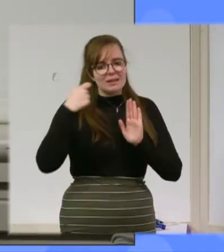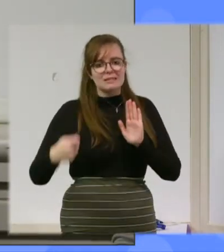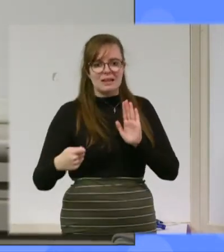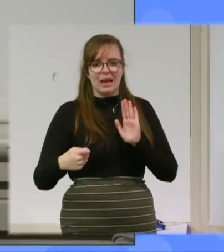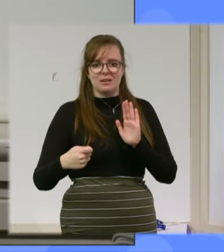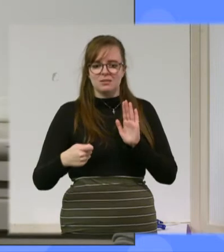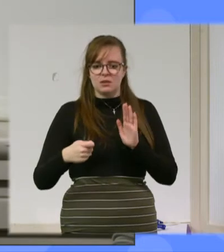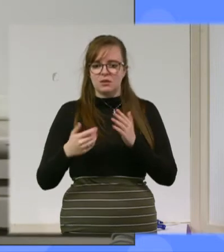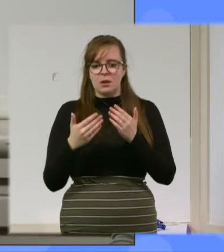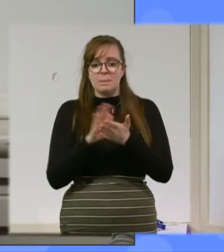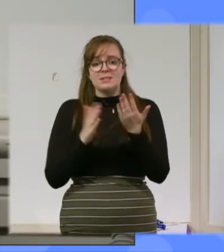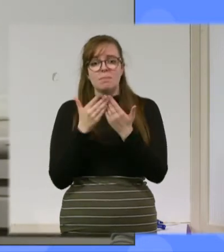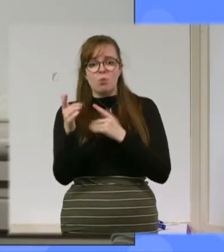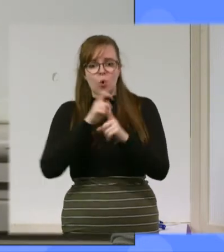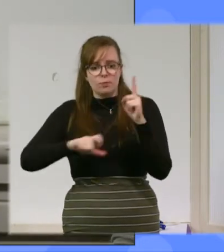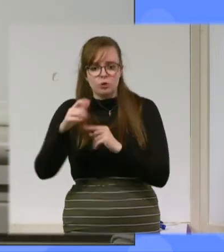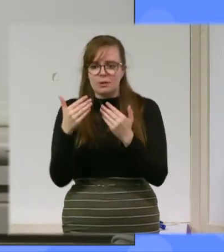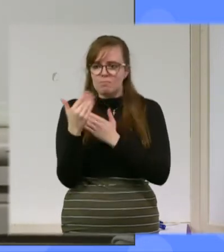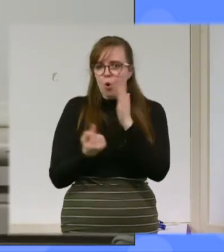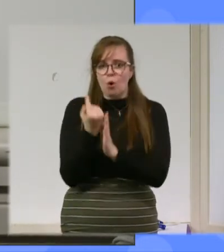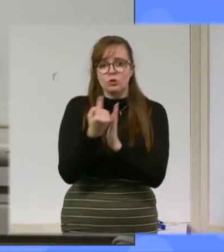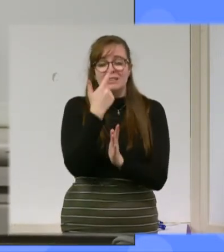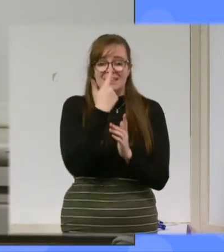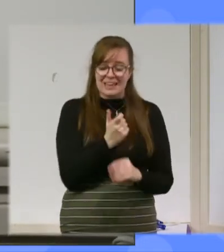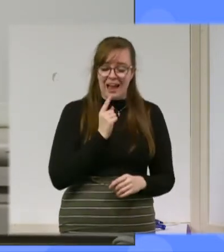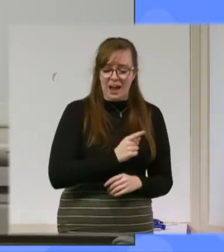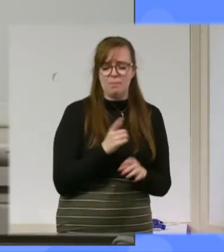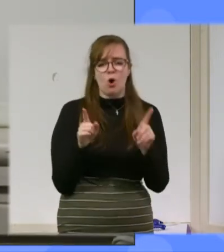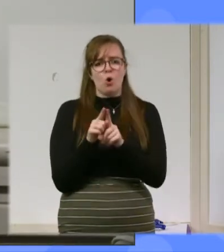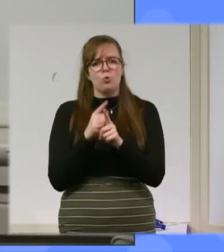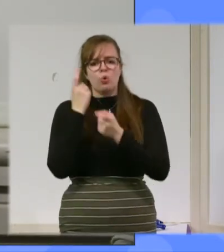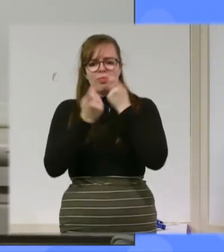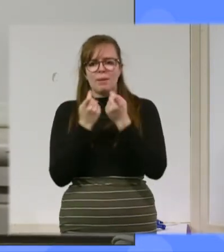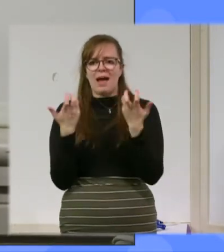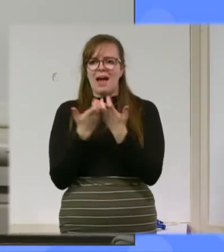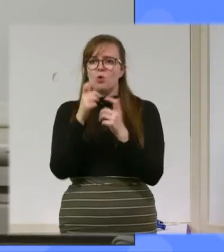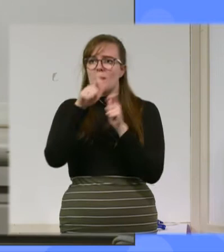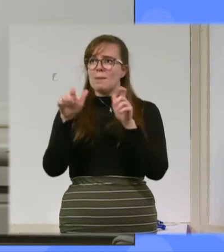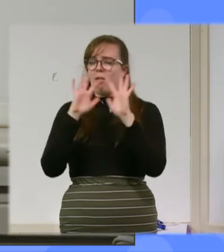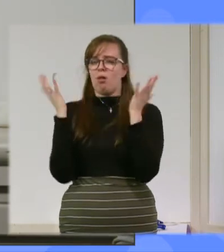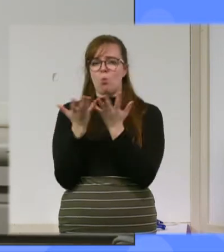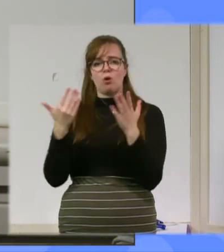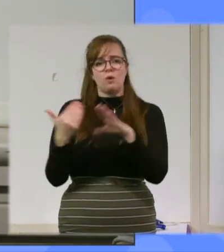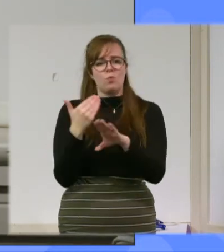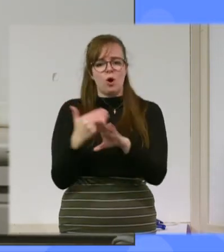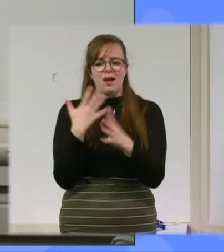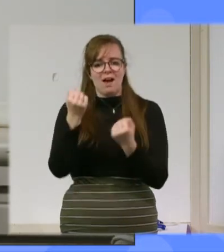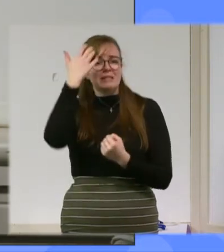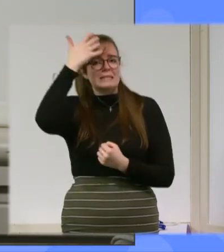communities more opportunities to do that but we should also be looking at how people in the world of work could also have statutory rights to start to